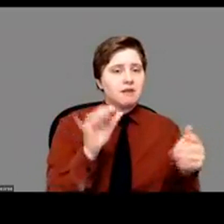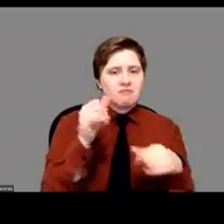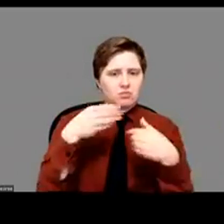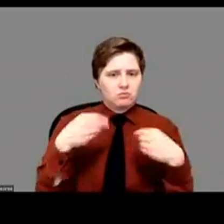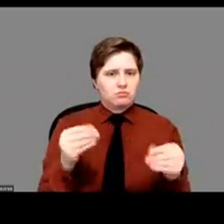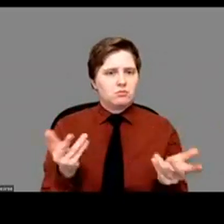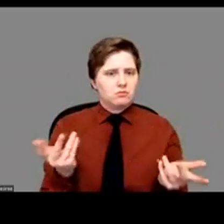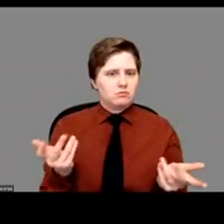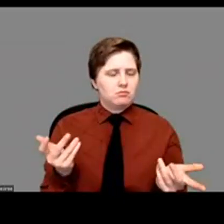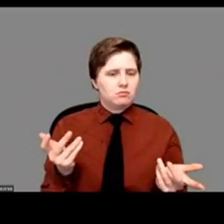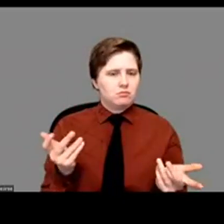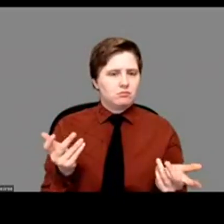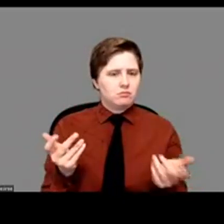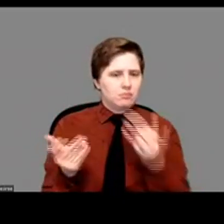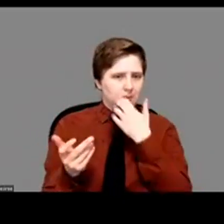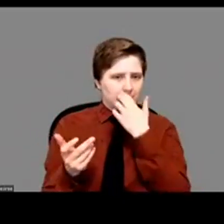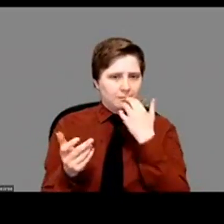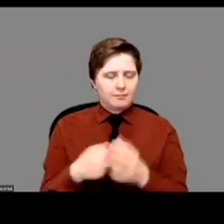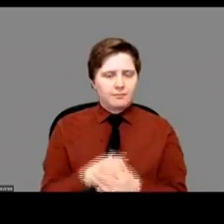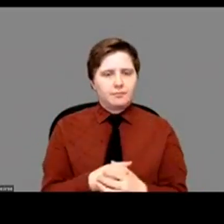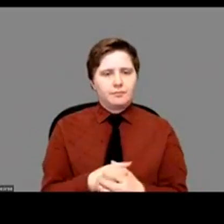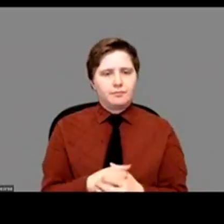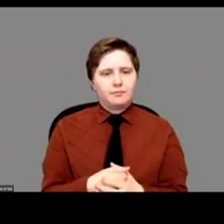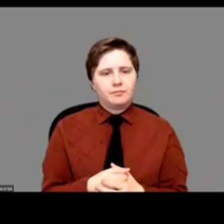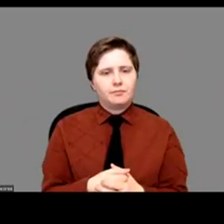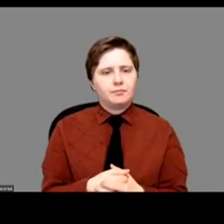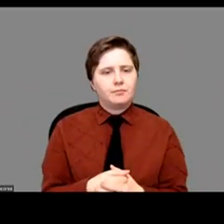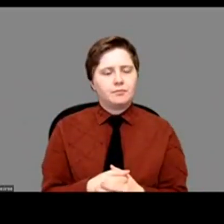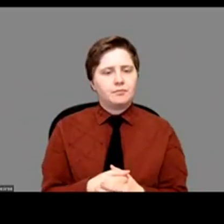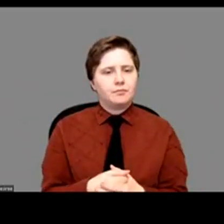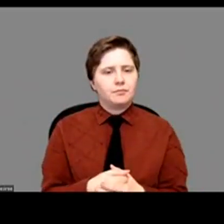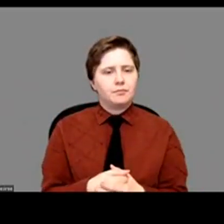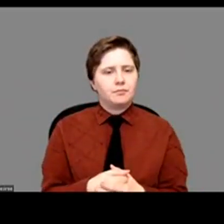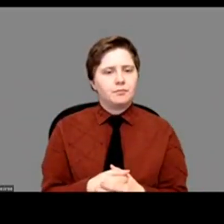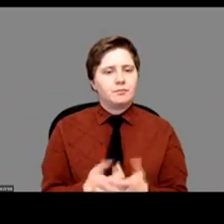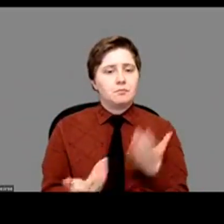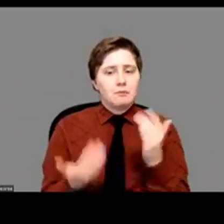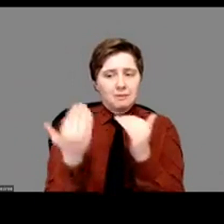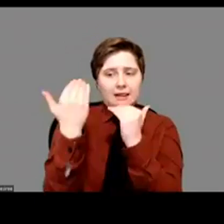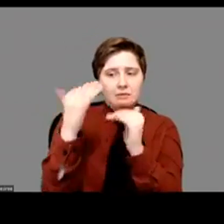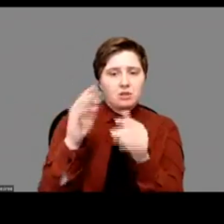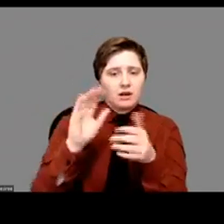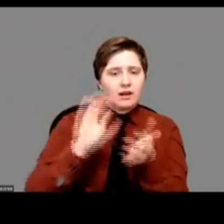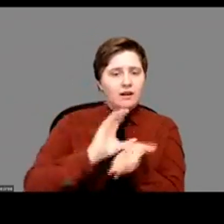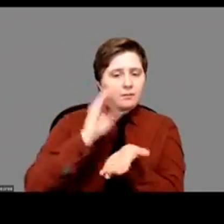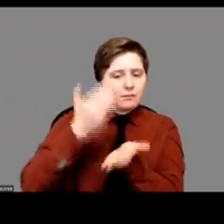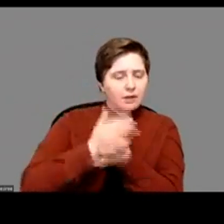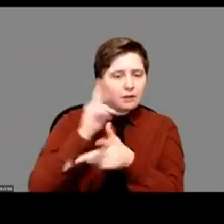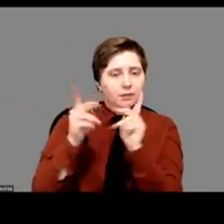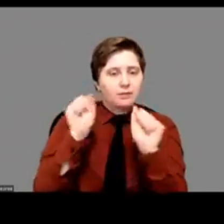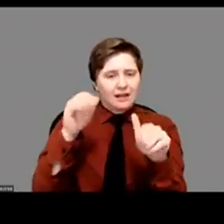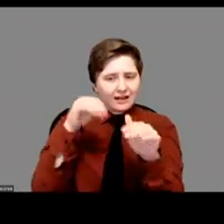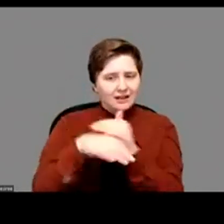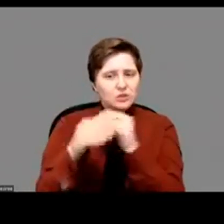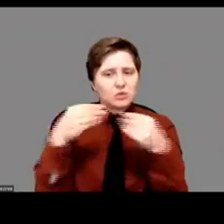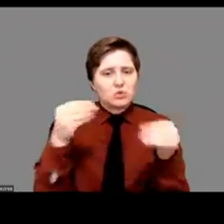people who could be in a store at one time, or perhaps limitations on the number of